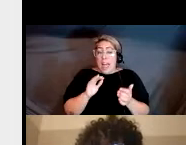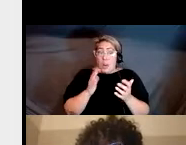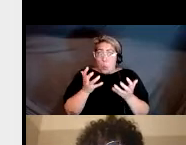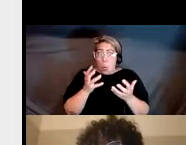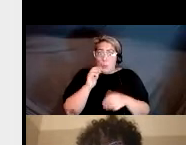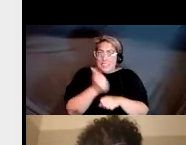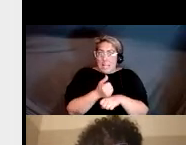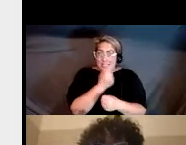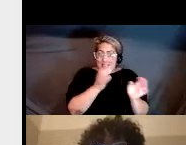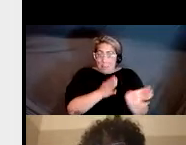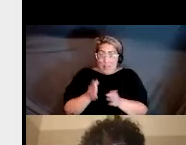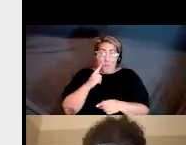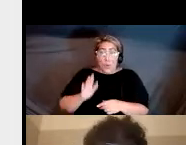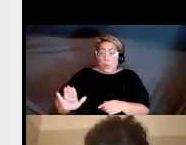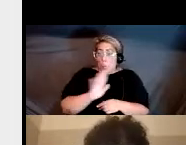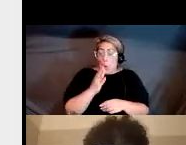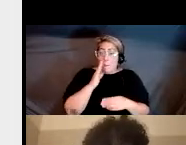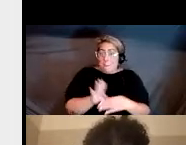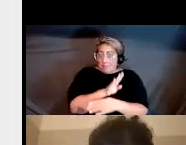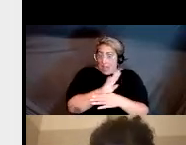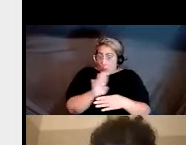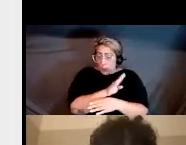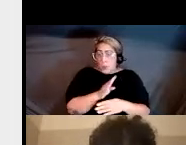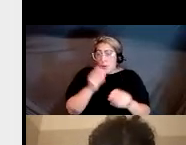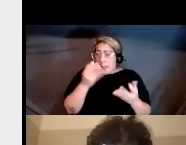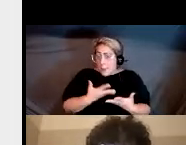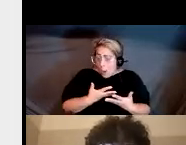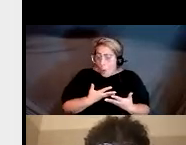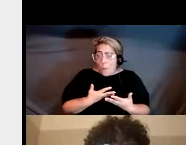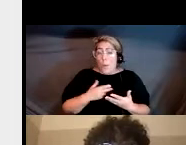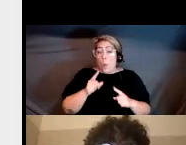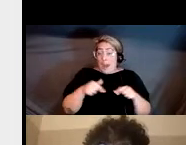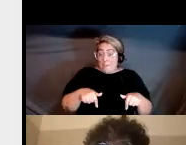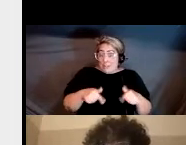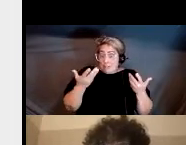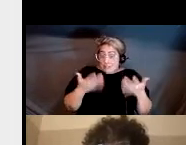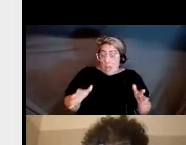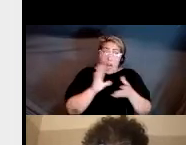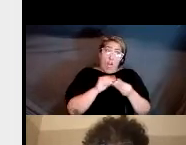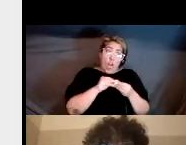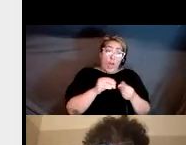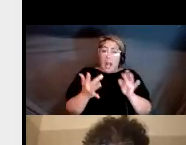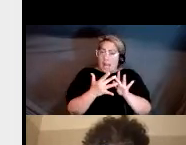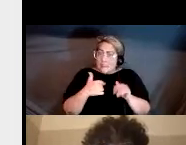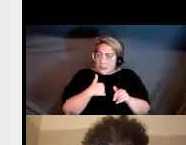about it. The Department of Labor has provided numerous